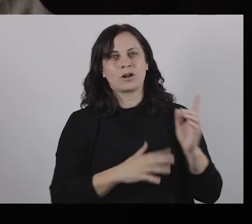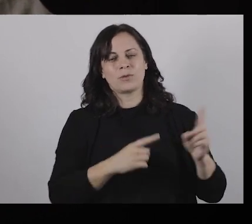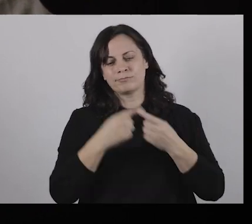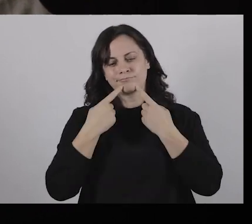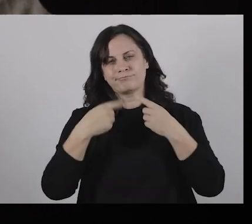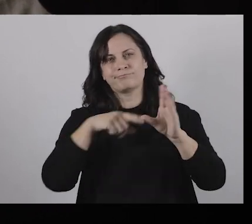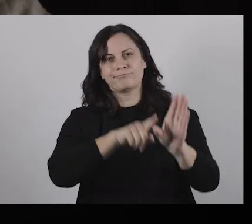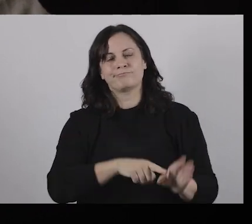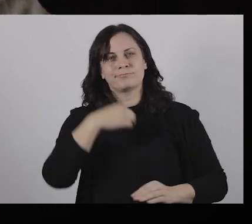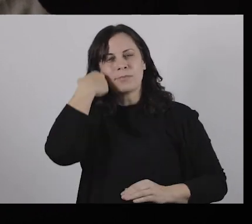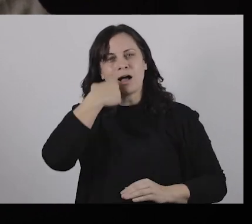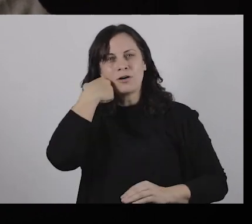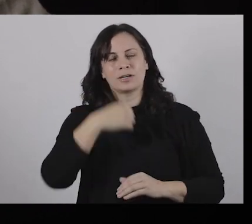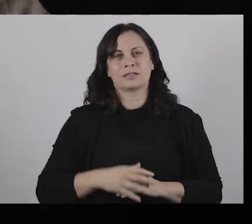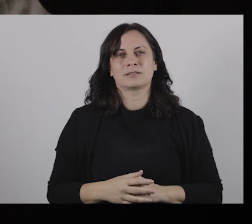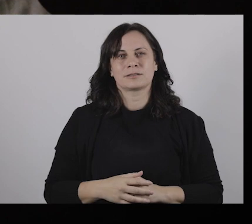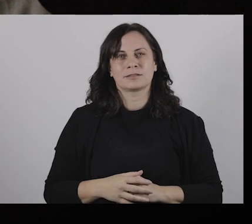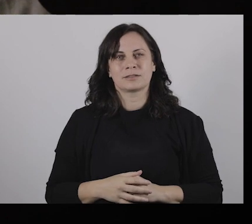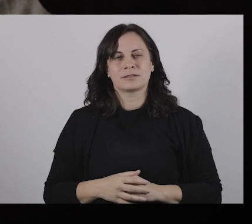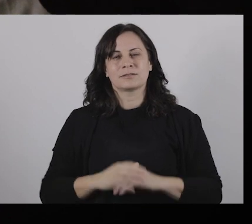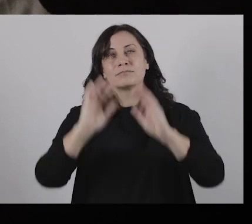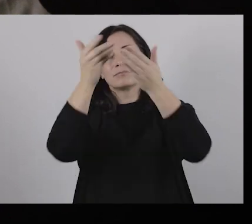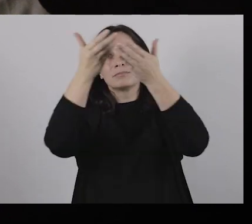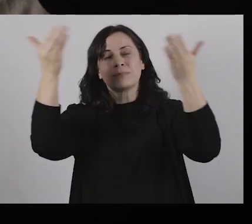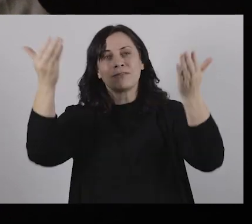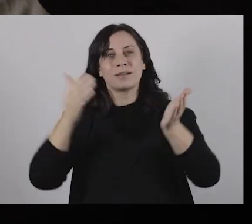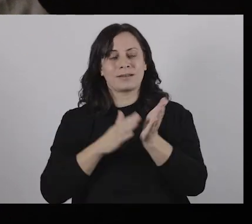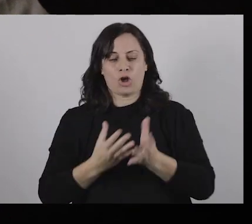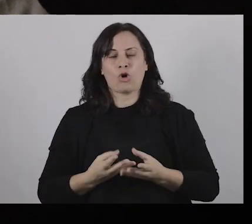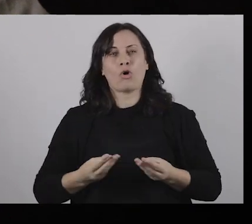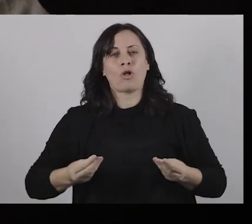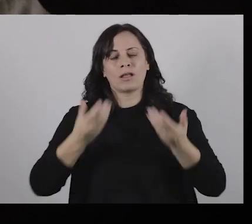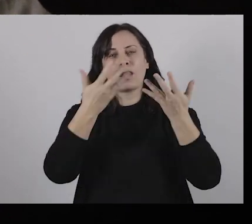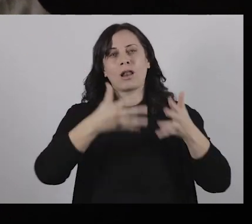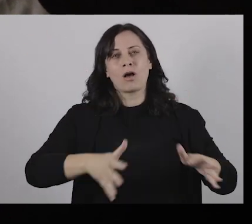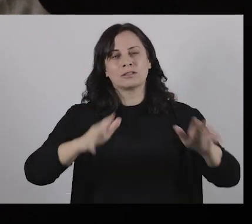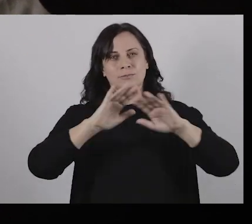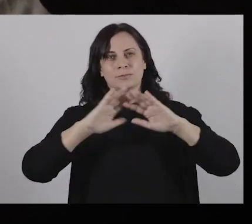'Heaven and earth may be lost, 'but the word shall not.